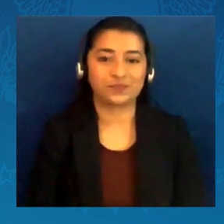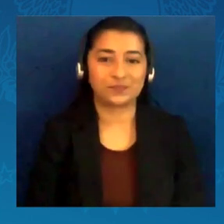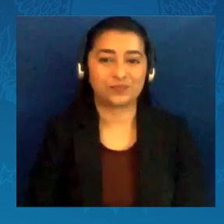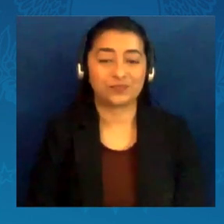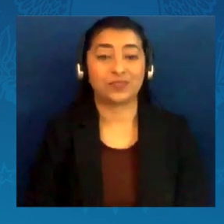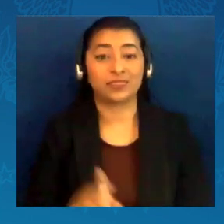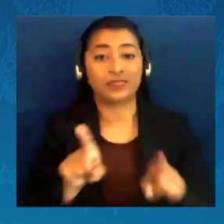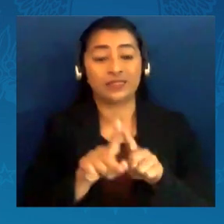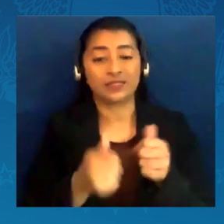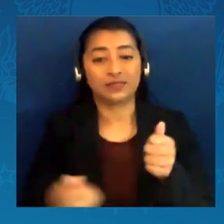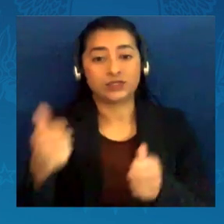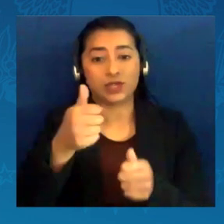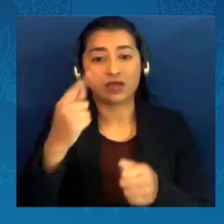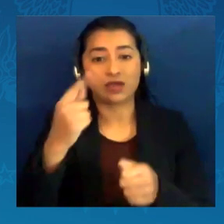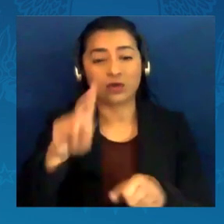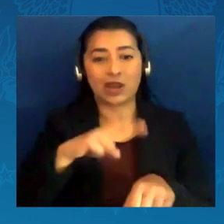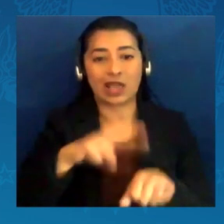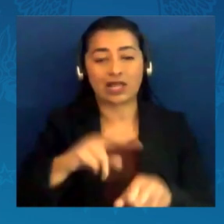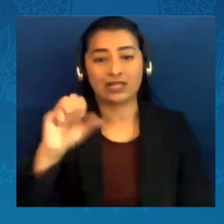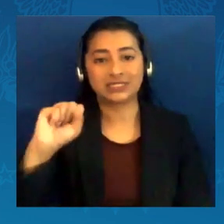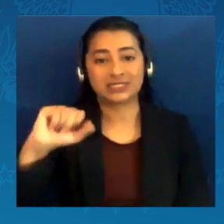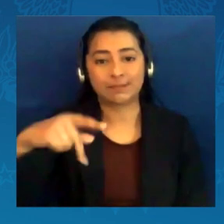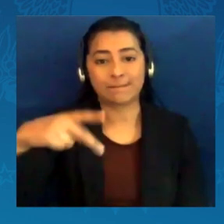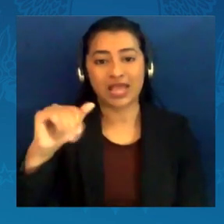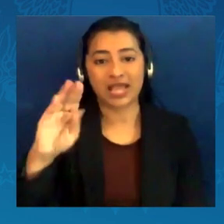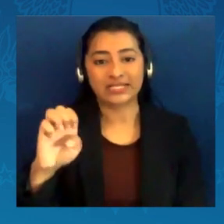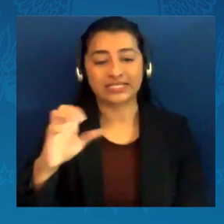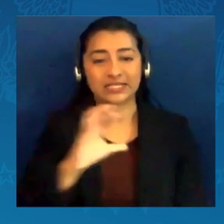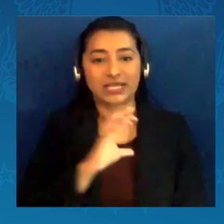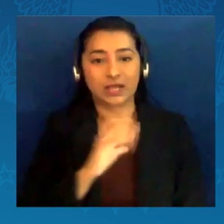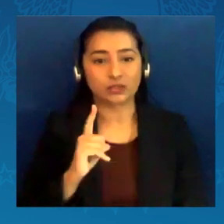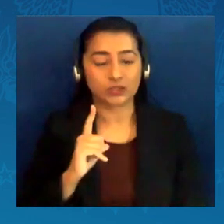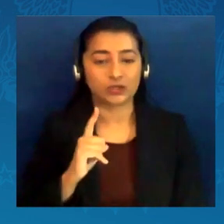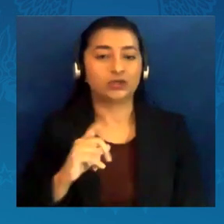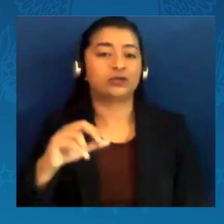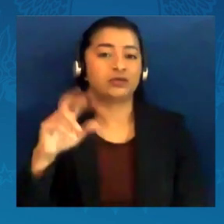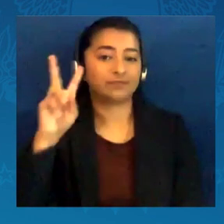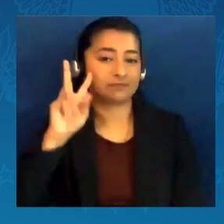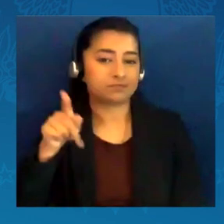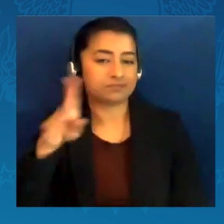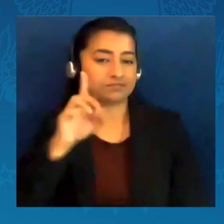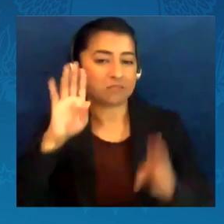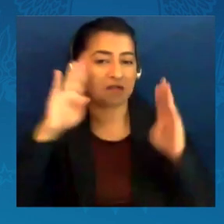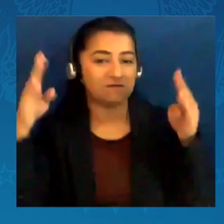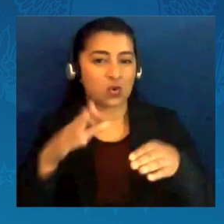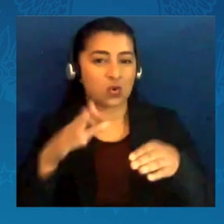the Vice President has been focused on this work and the work is important not only